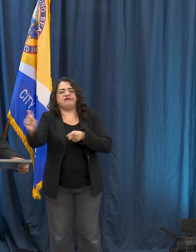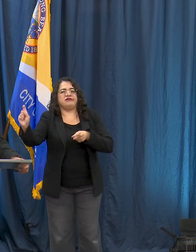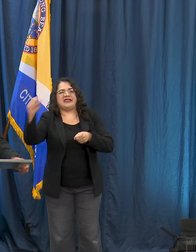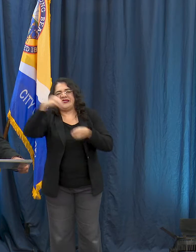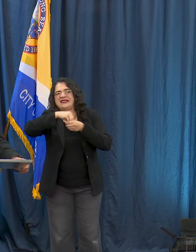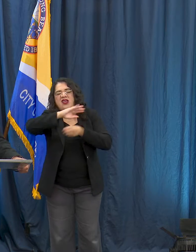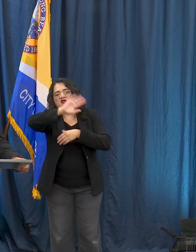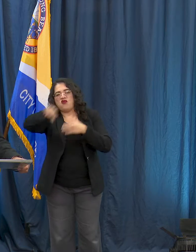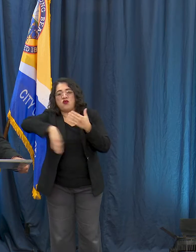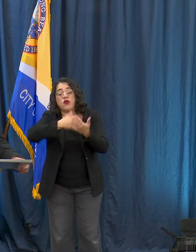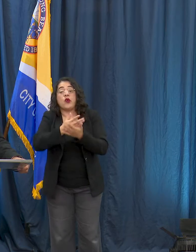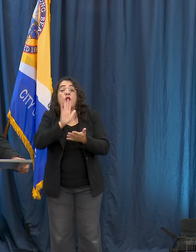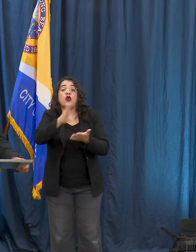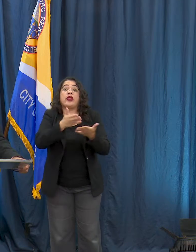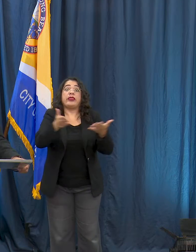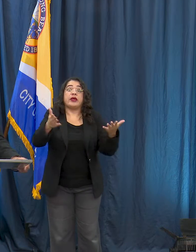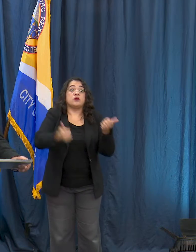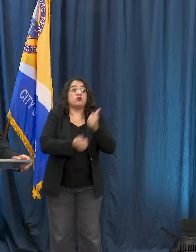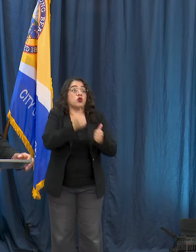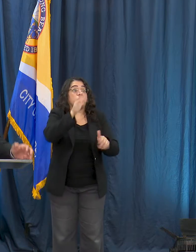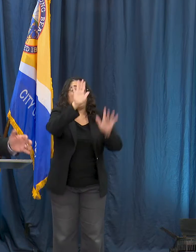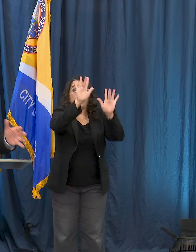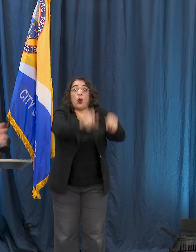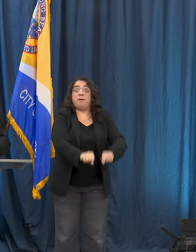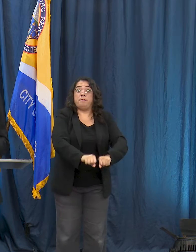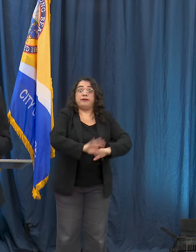damaged or all stolen. We are proposing and putting together